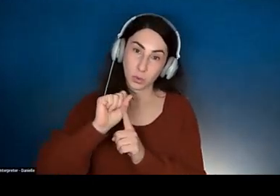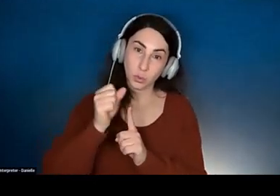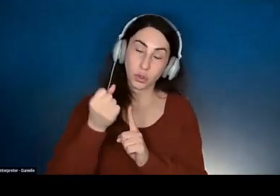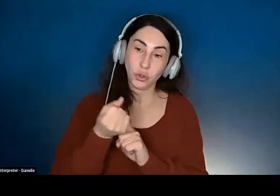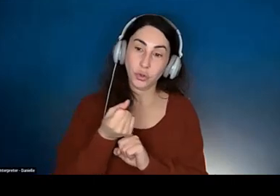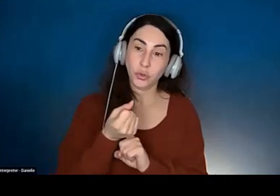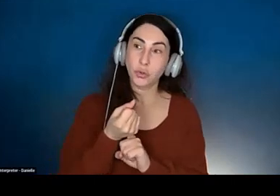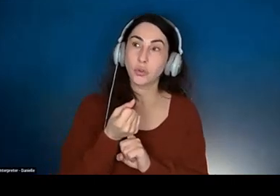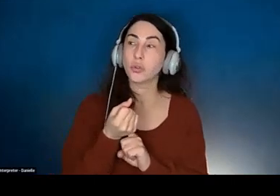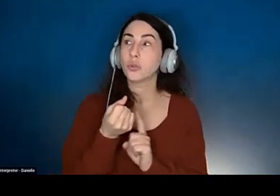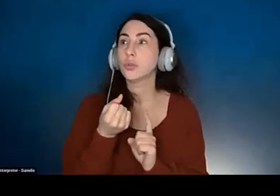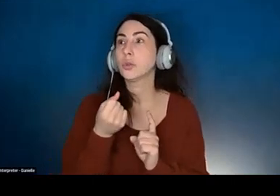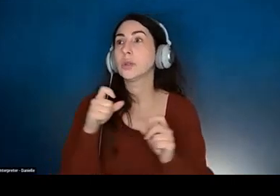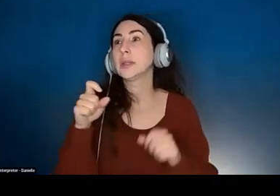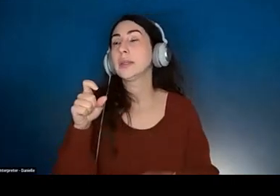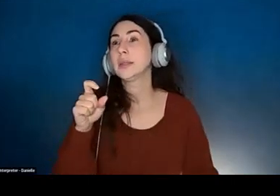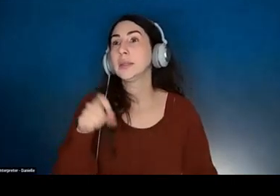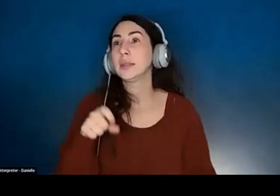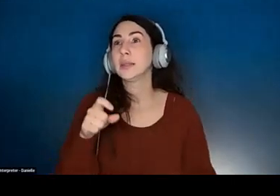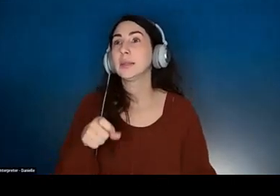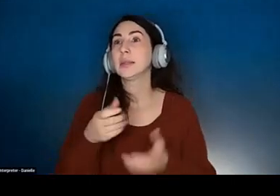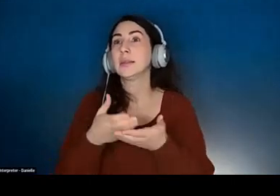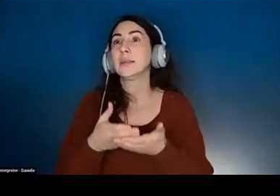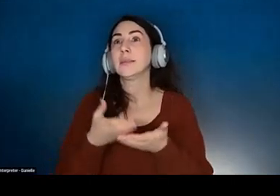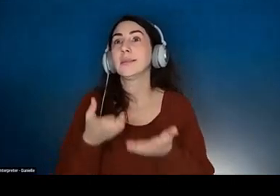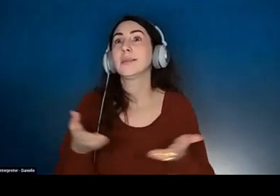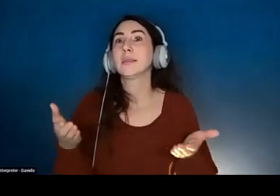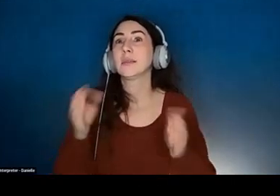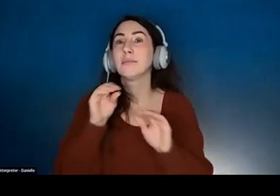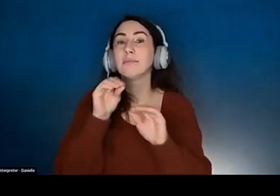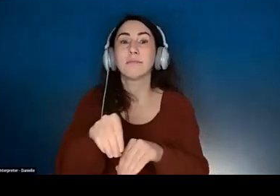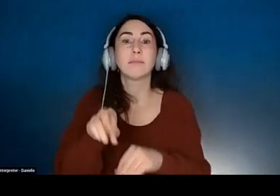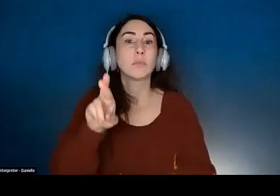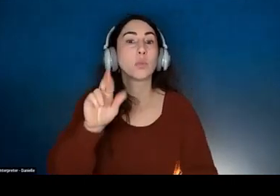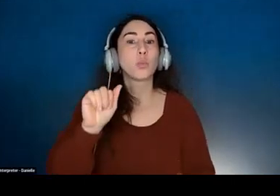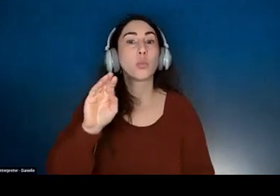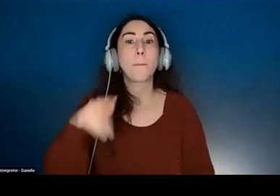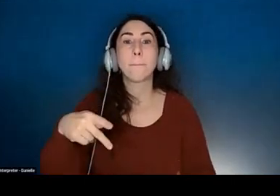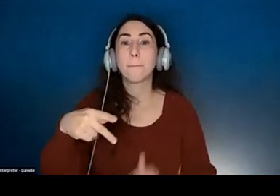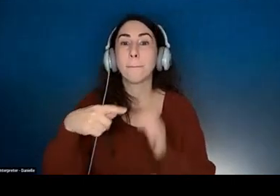things like a ramp or some other kind of environmental